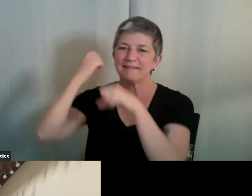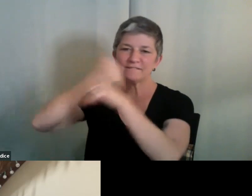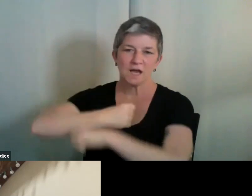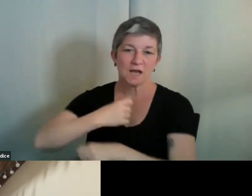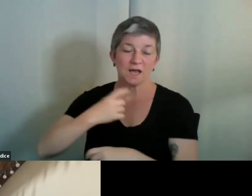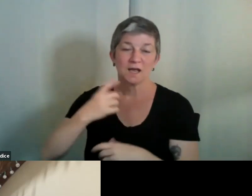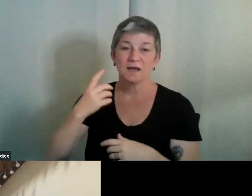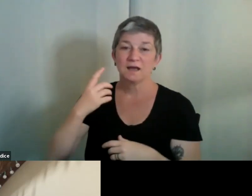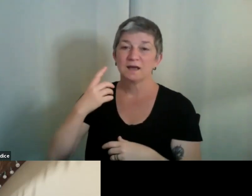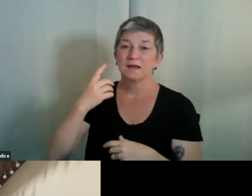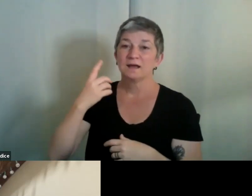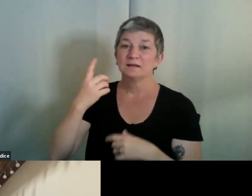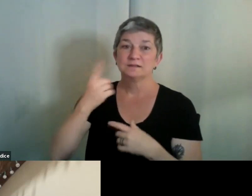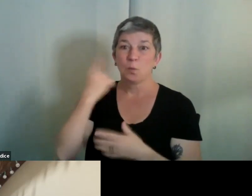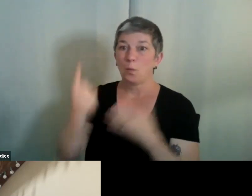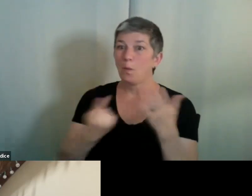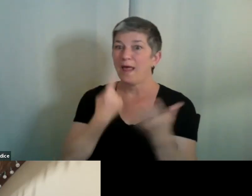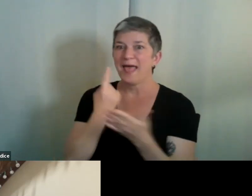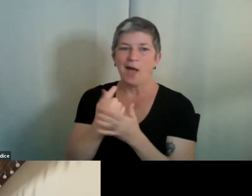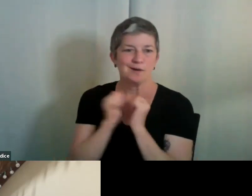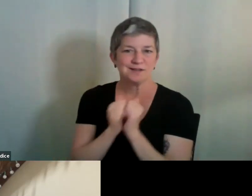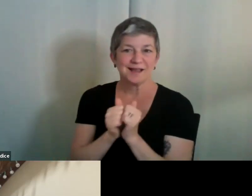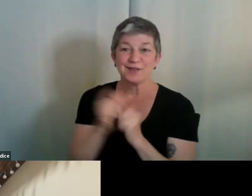last hour plus together, you can tell that I'm up pretty